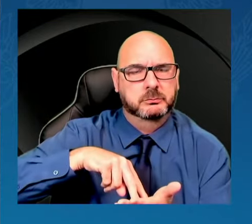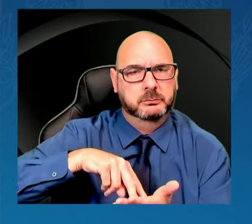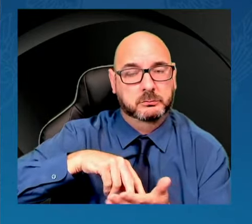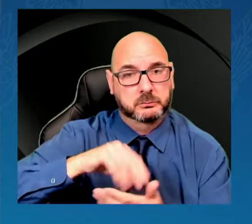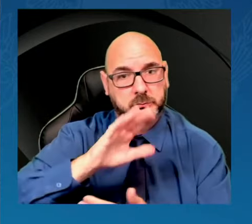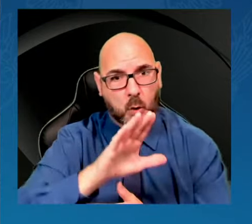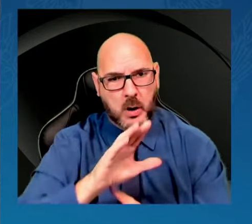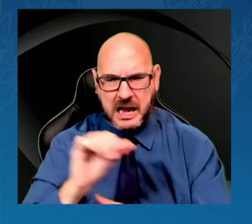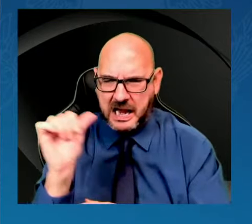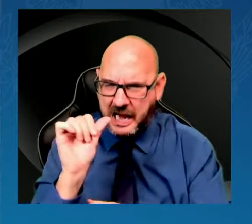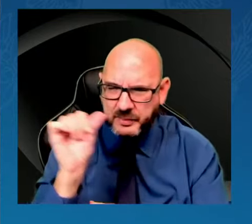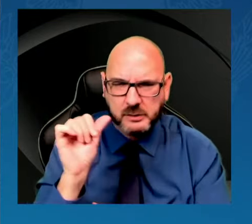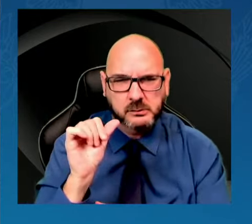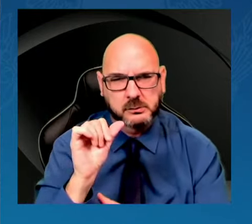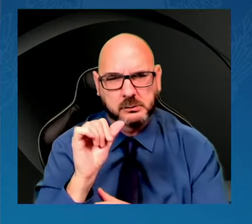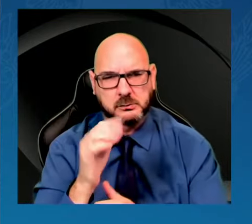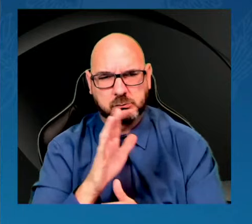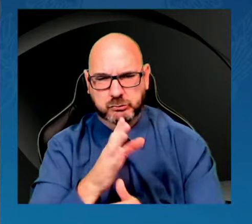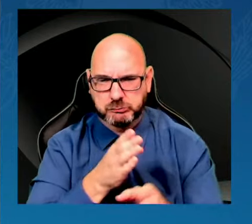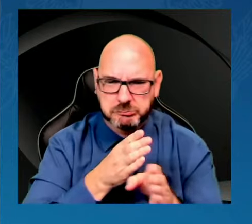Why? What -- what -- what got you to do this?